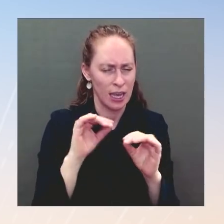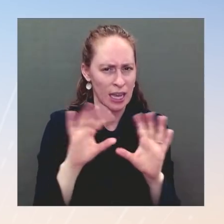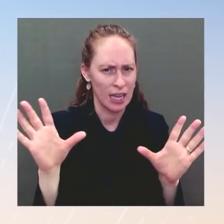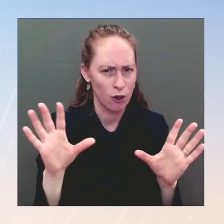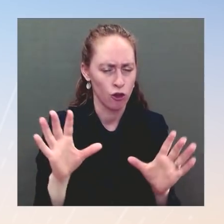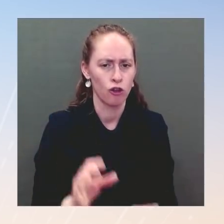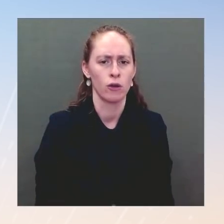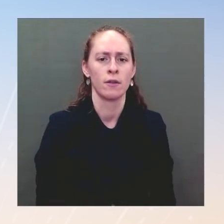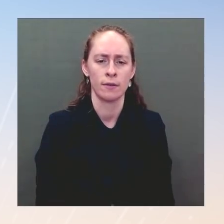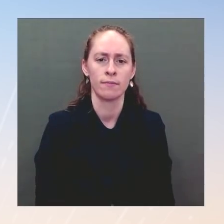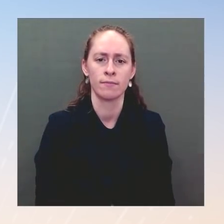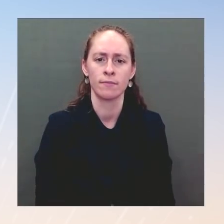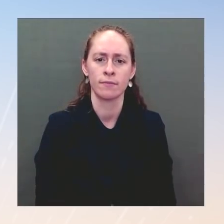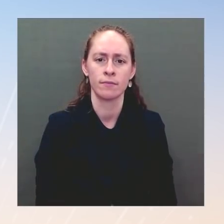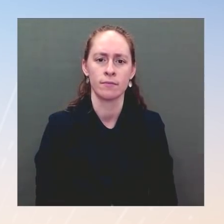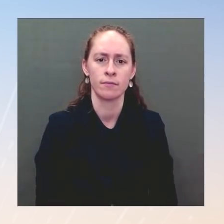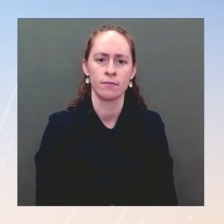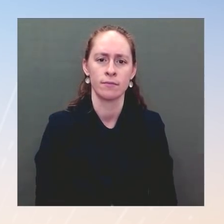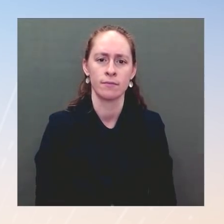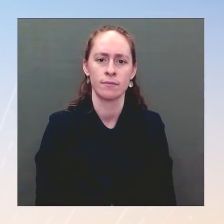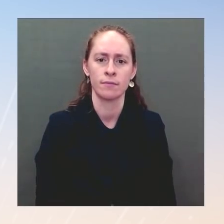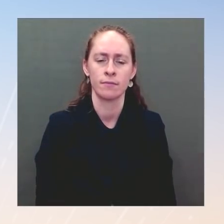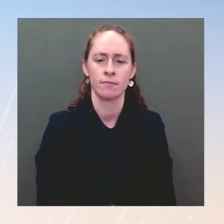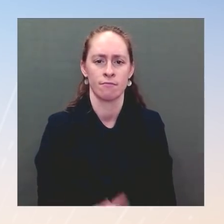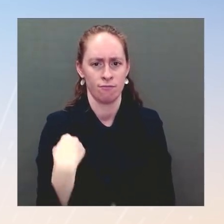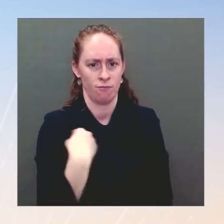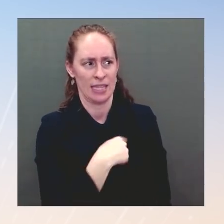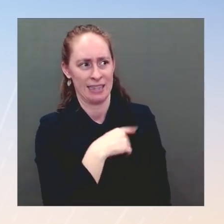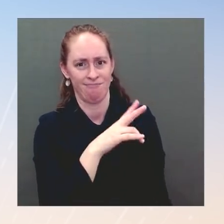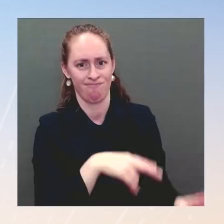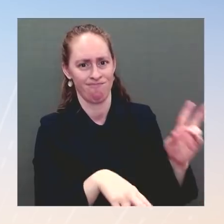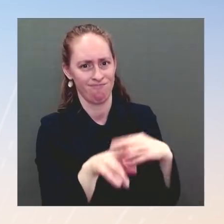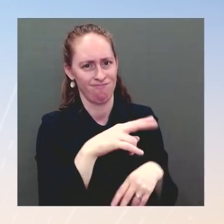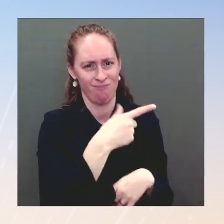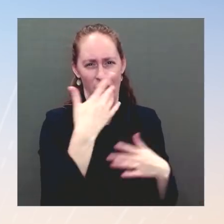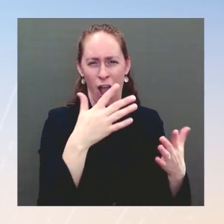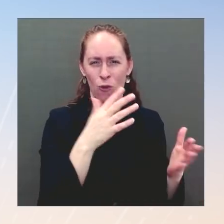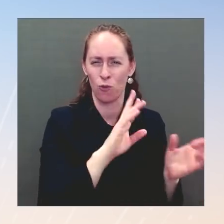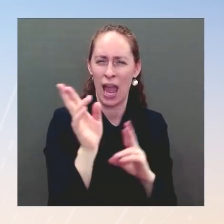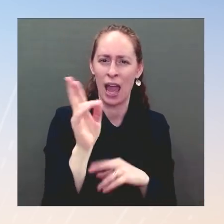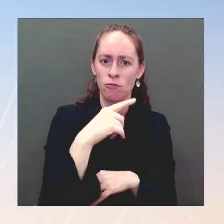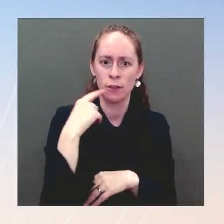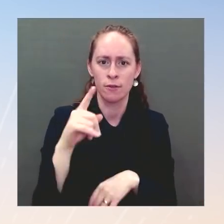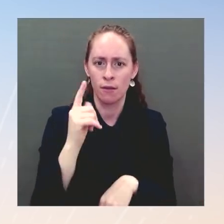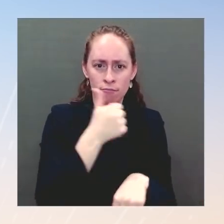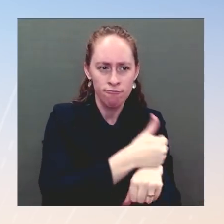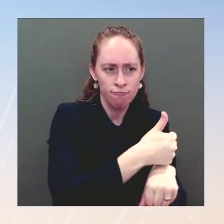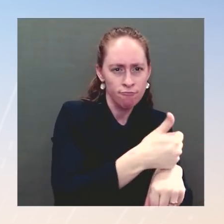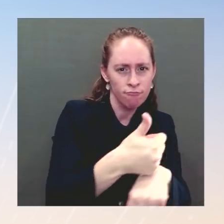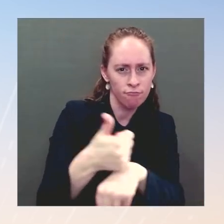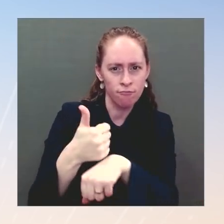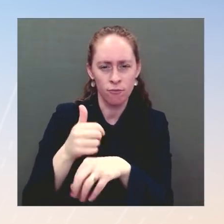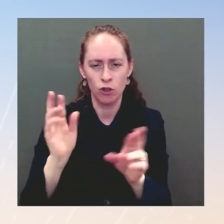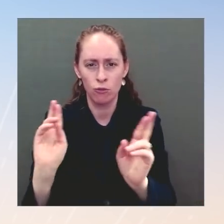They are capable of operationalizing at any point in time. We are in constant contact with the Ukrainians about their positioning,